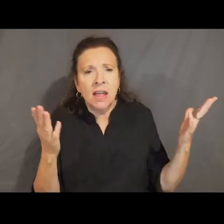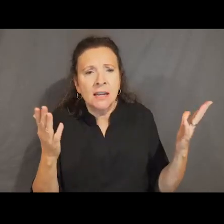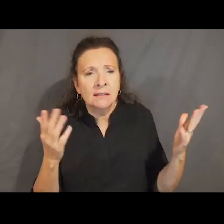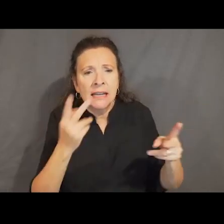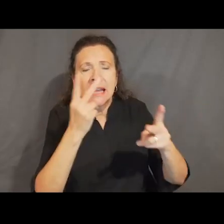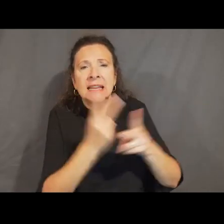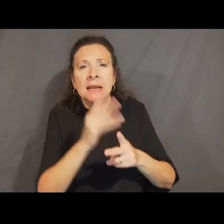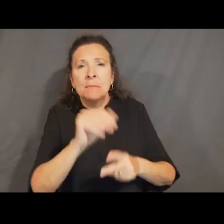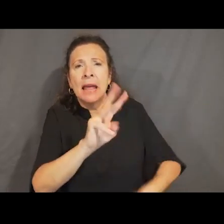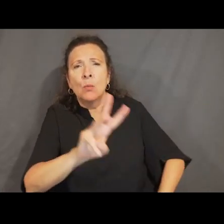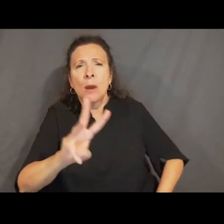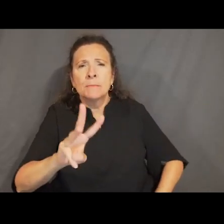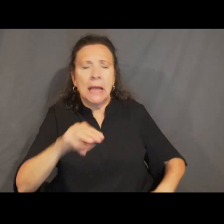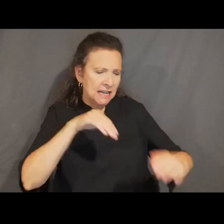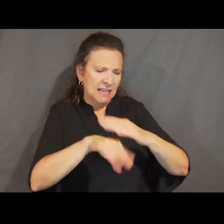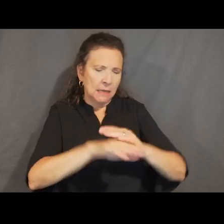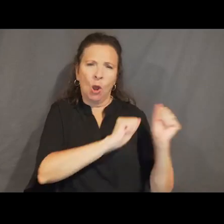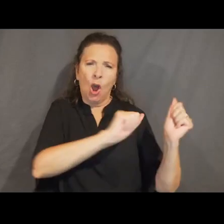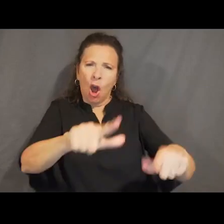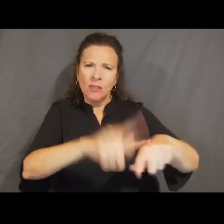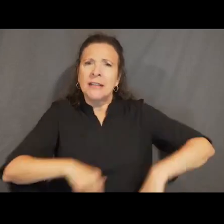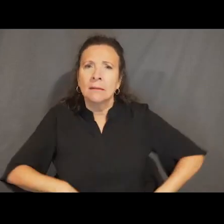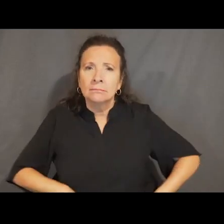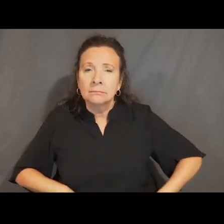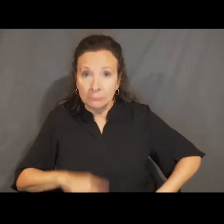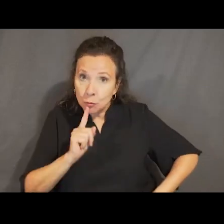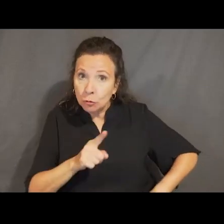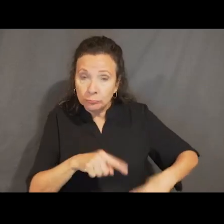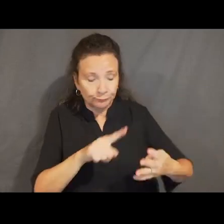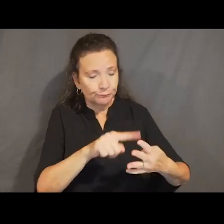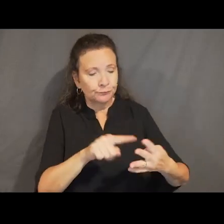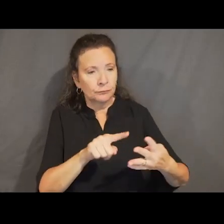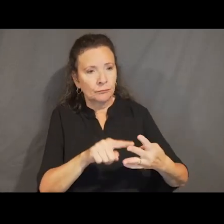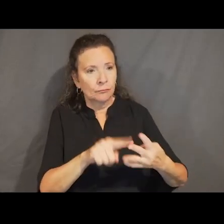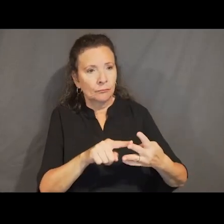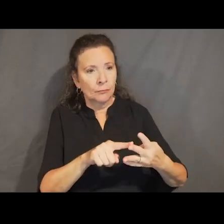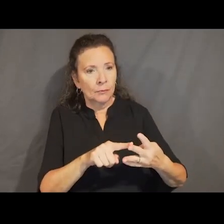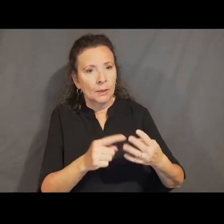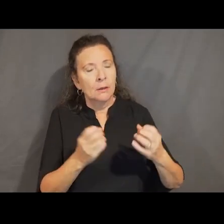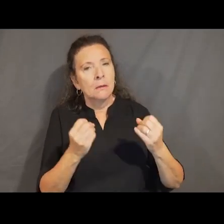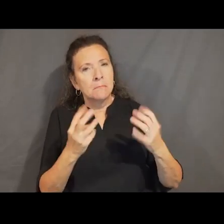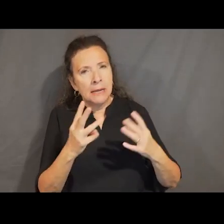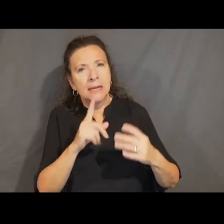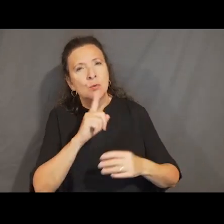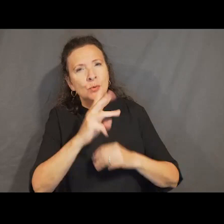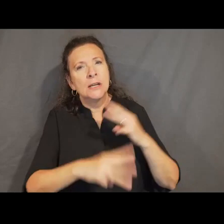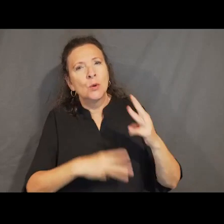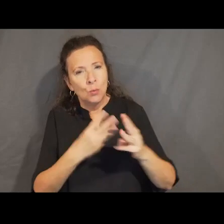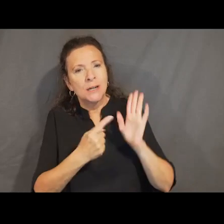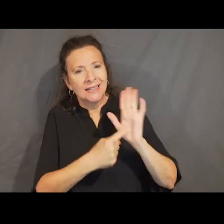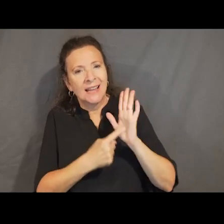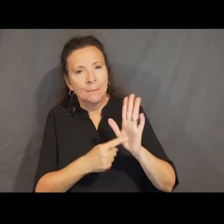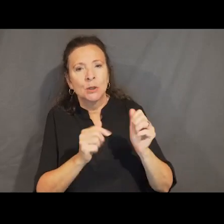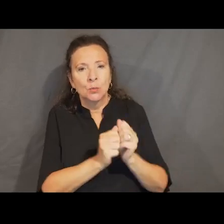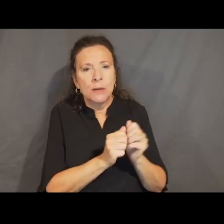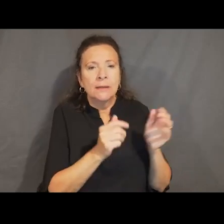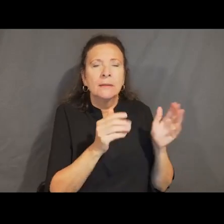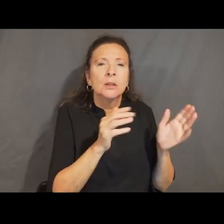two, there are many real-world examples examples of weak and narrow AI providing reasonably good